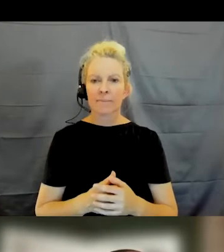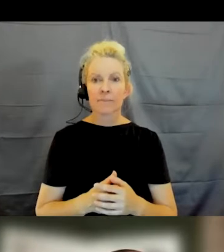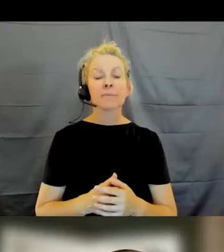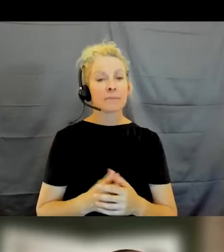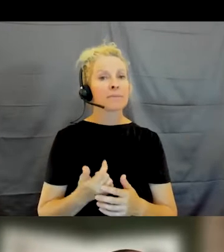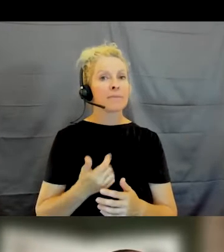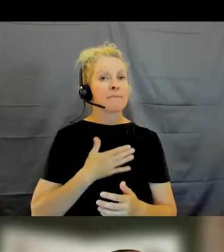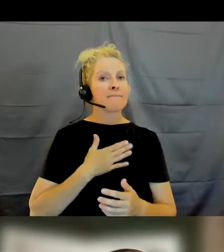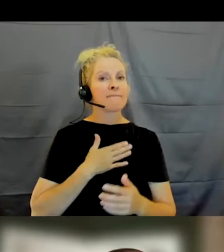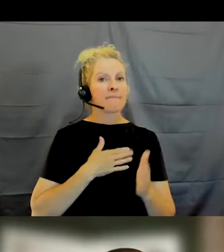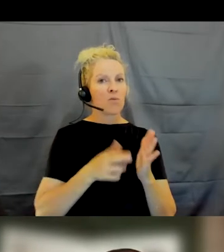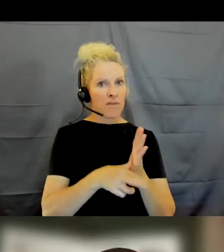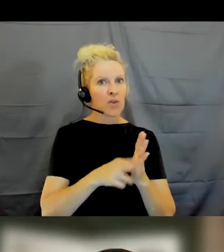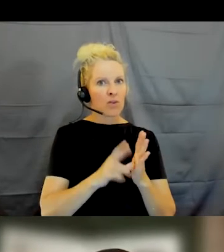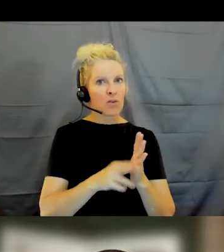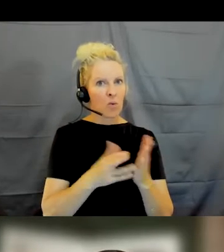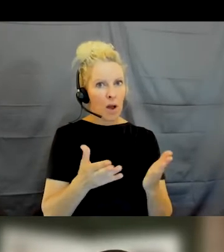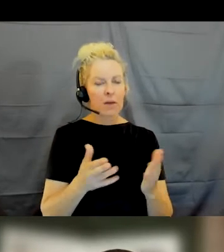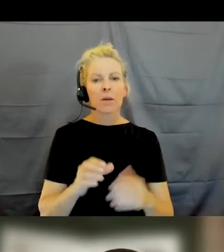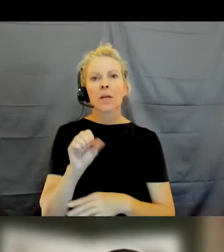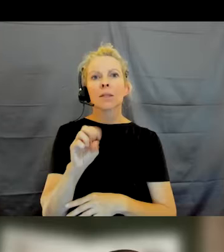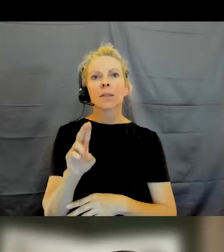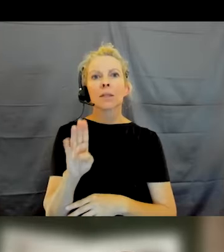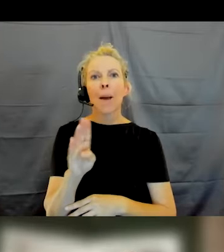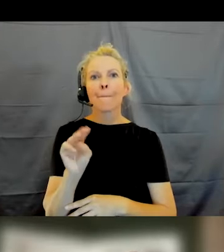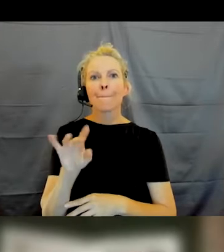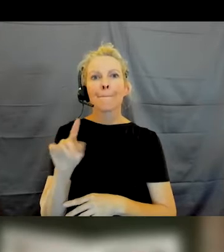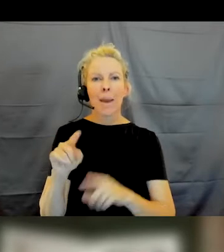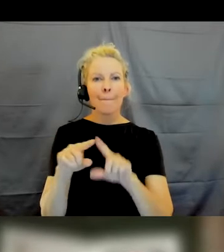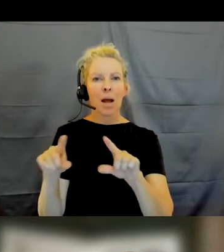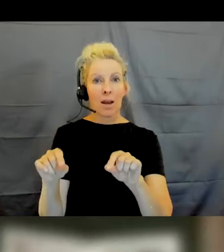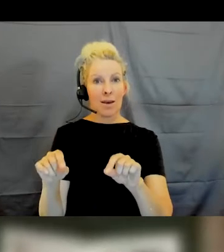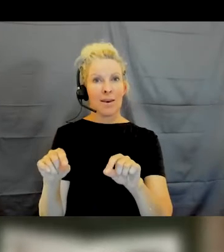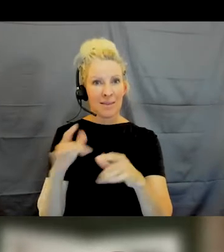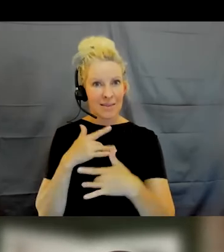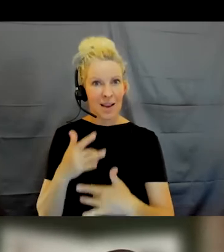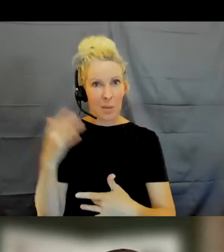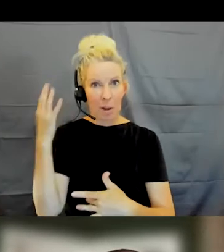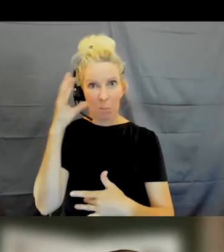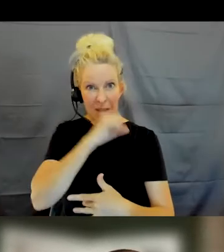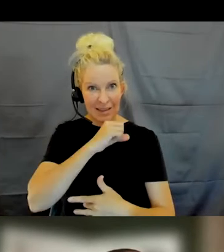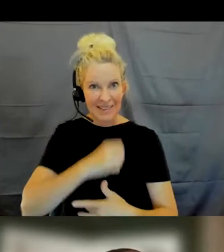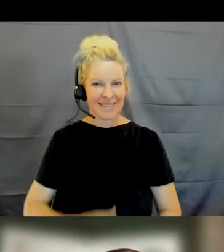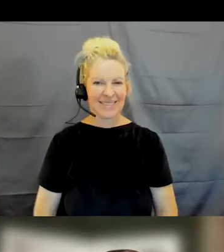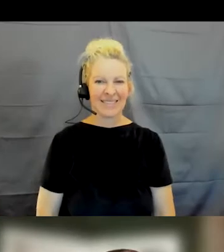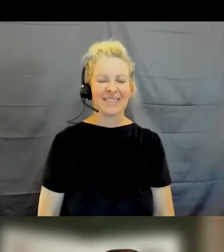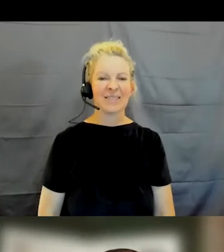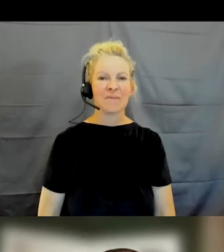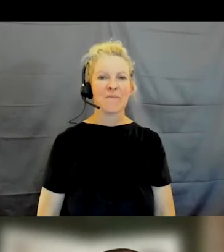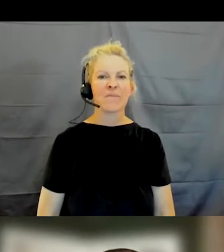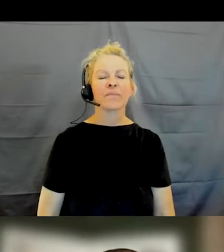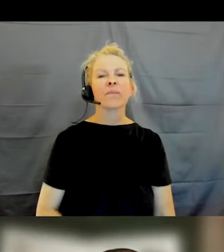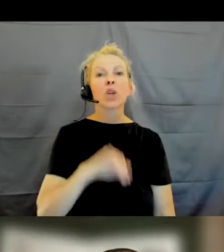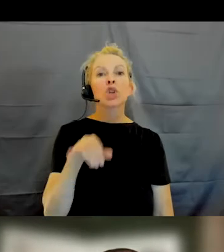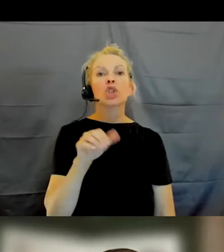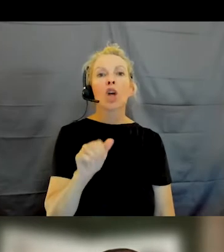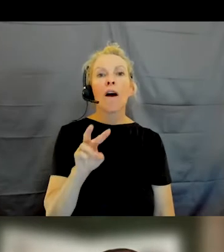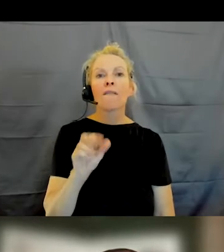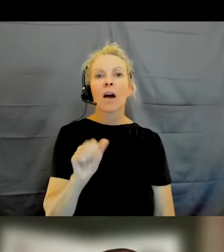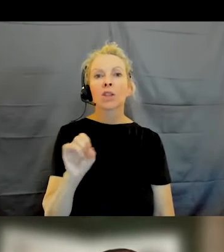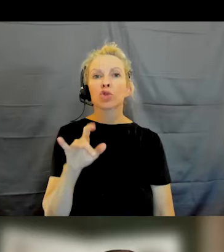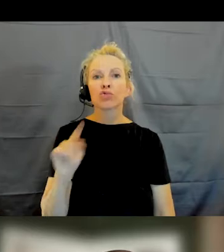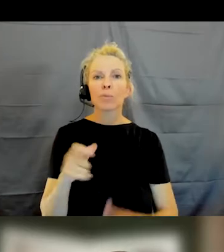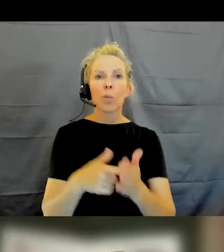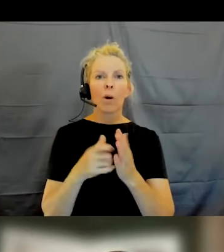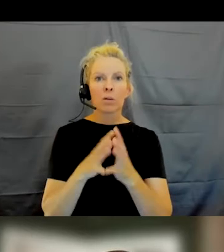is a submit button. Shockingly. So, again, we can do a lot of work with JavaScript to submit forms,